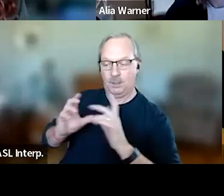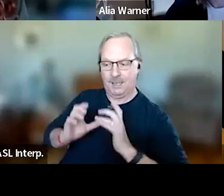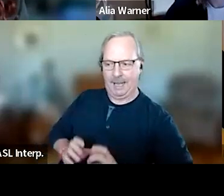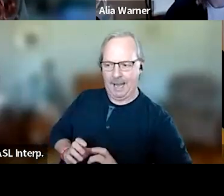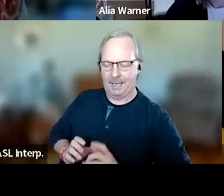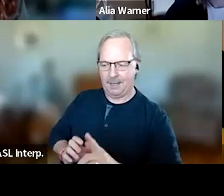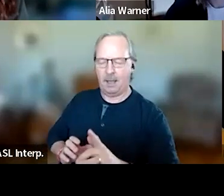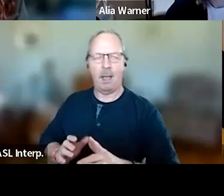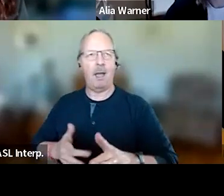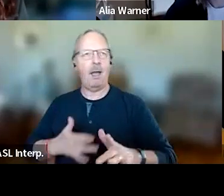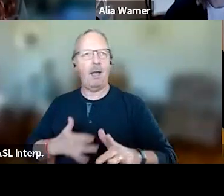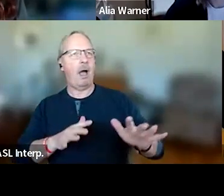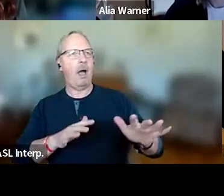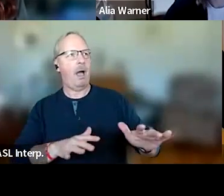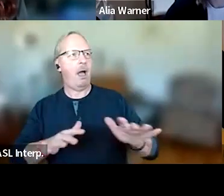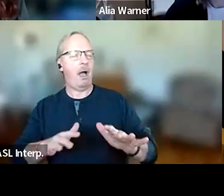to understand what their recovery path is gonna be.